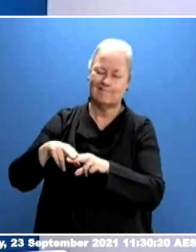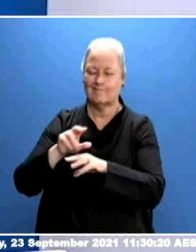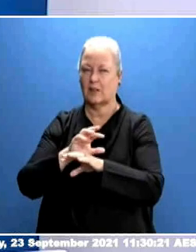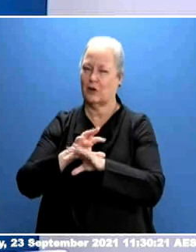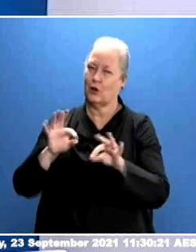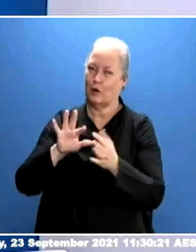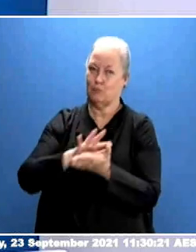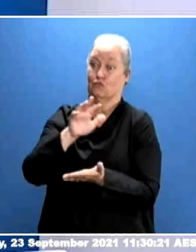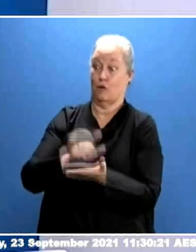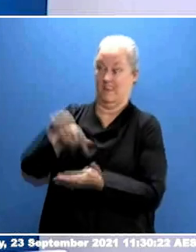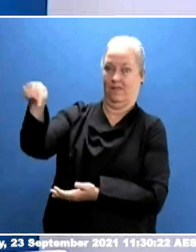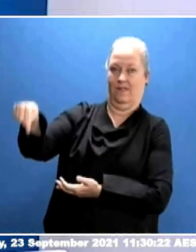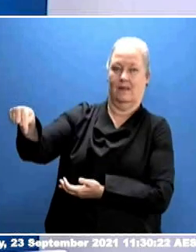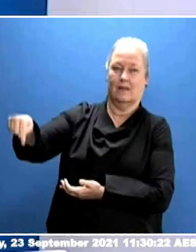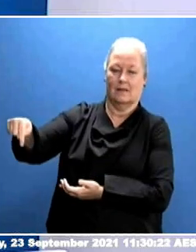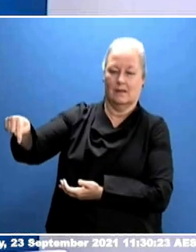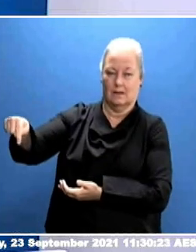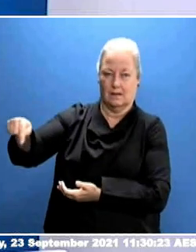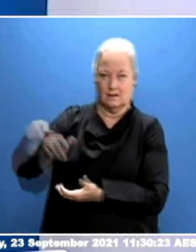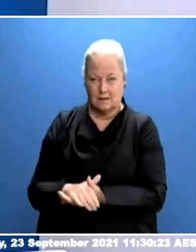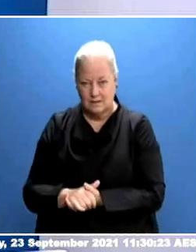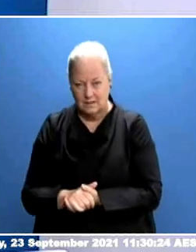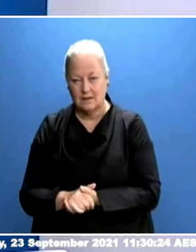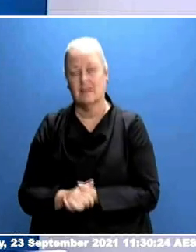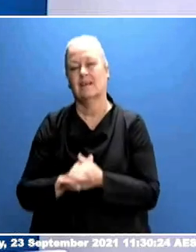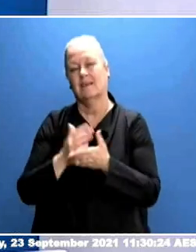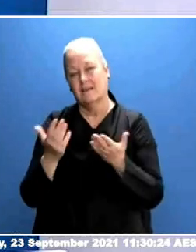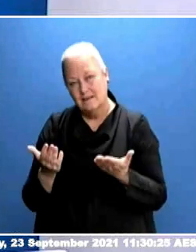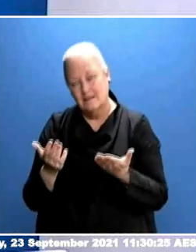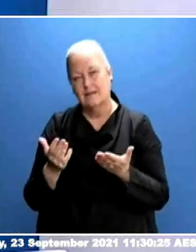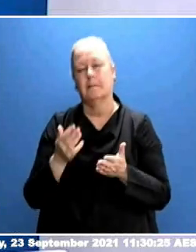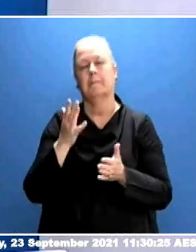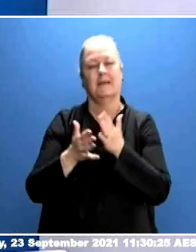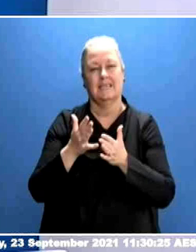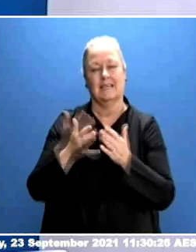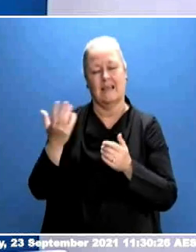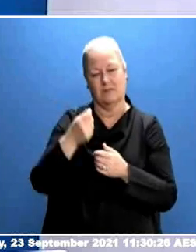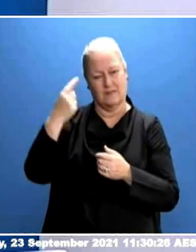That, of course, would not be addressed by changes to the physical characteristics